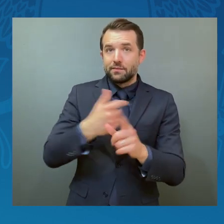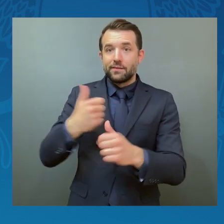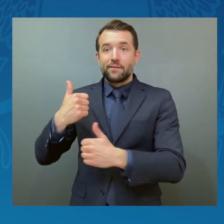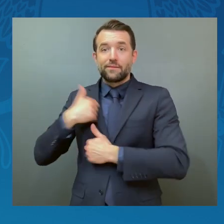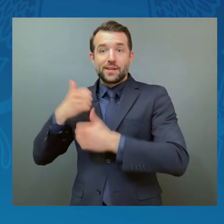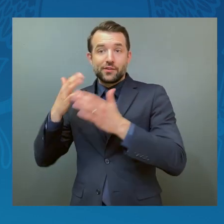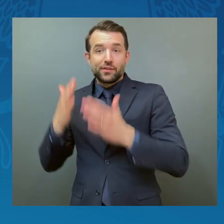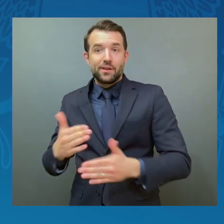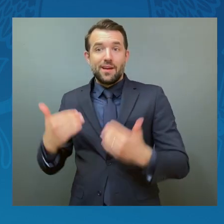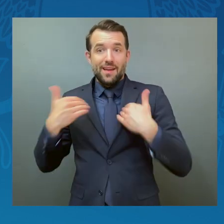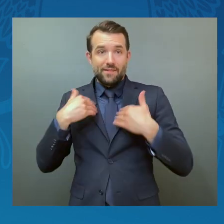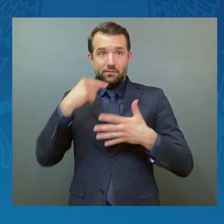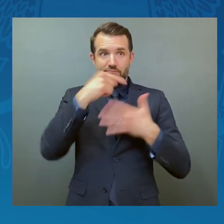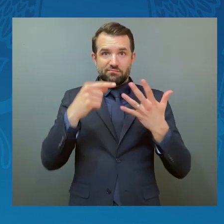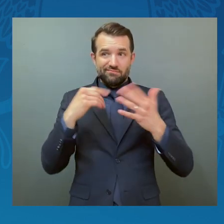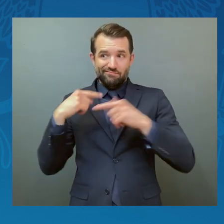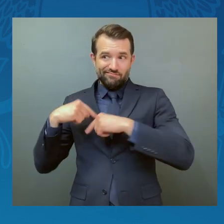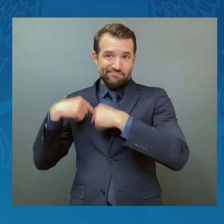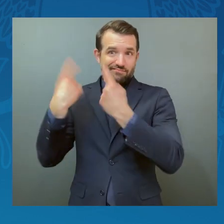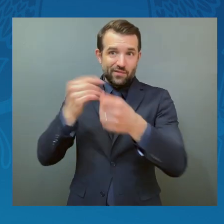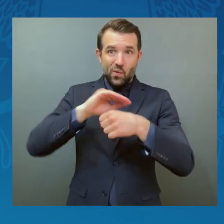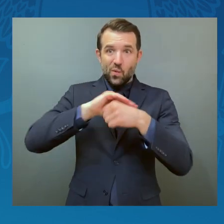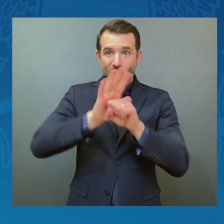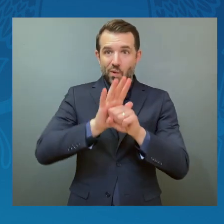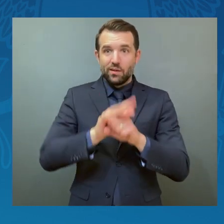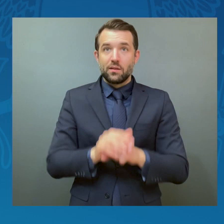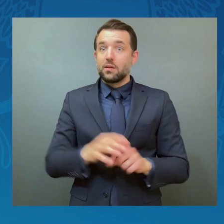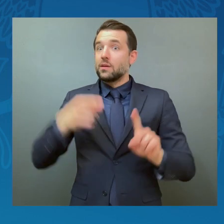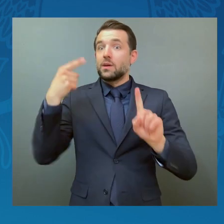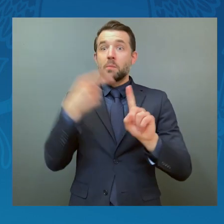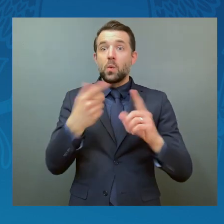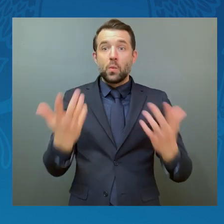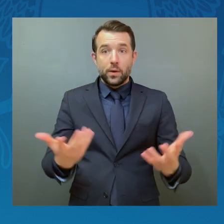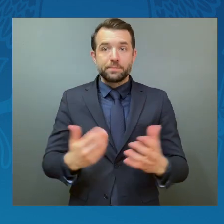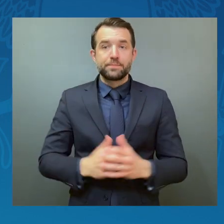The bottom line is that vets always step up for this country